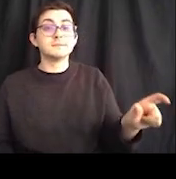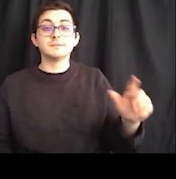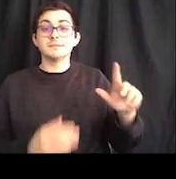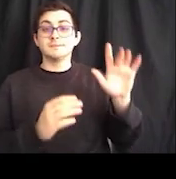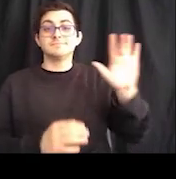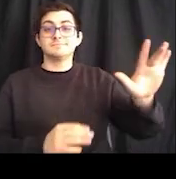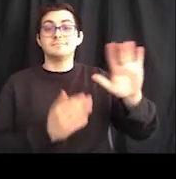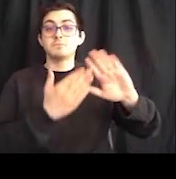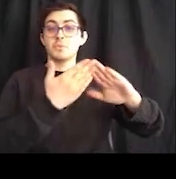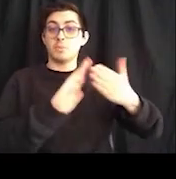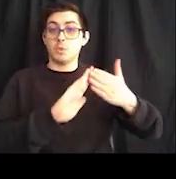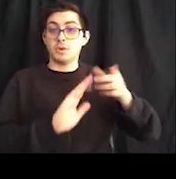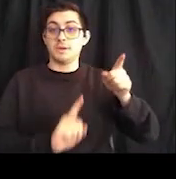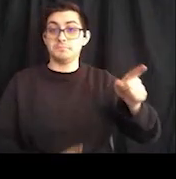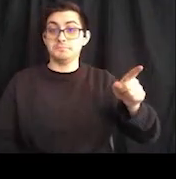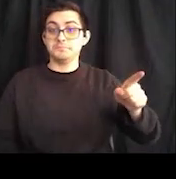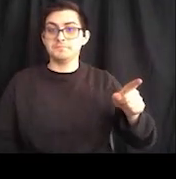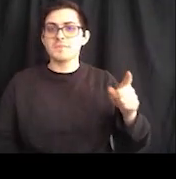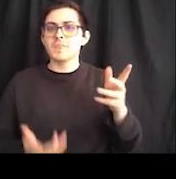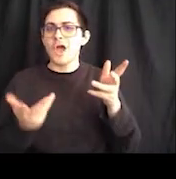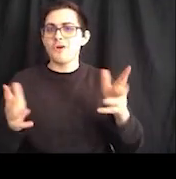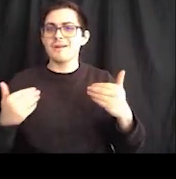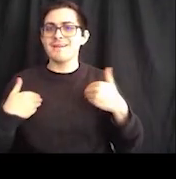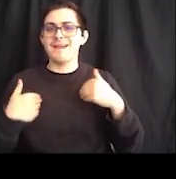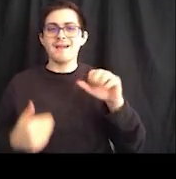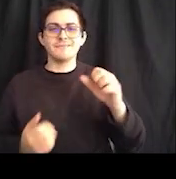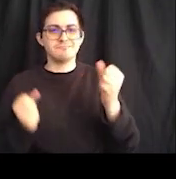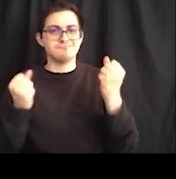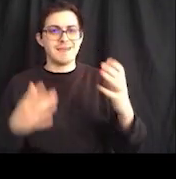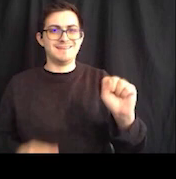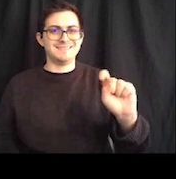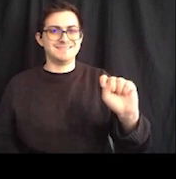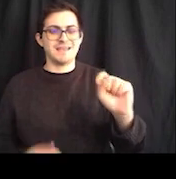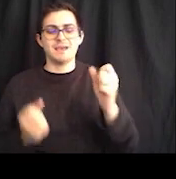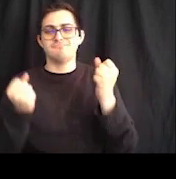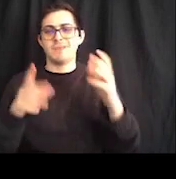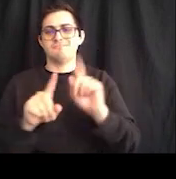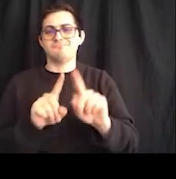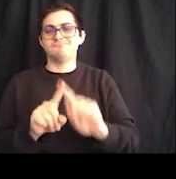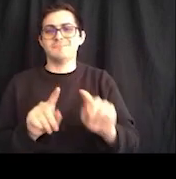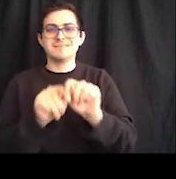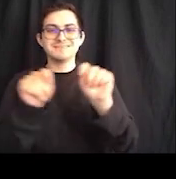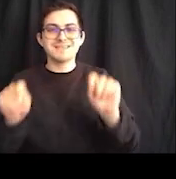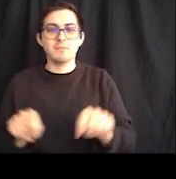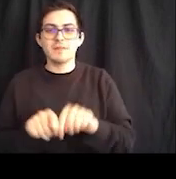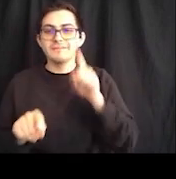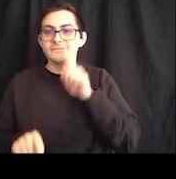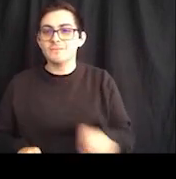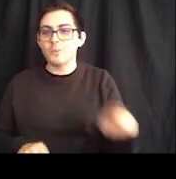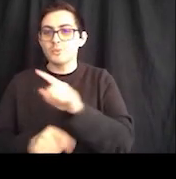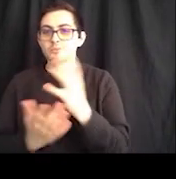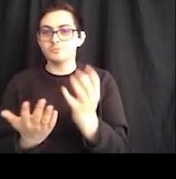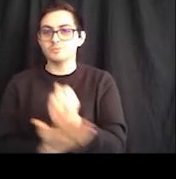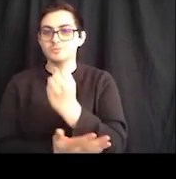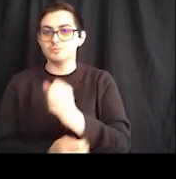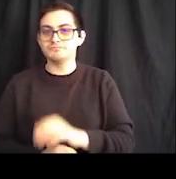you can see that we already curated a set of templates for you to start with. You can also click on the FigJam pill